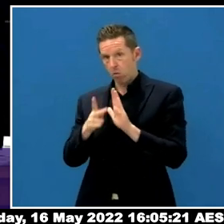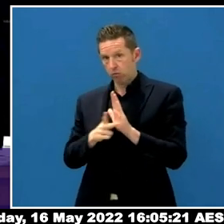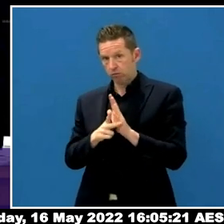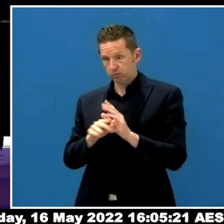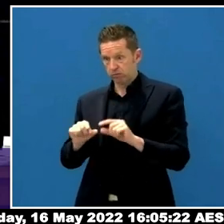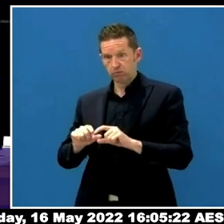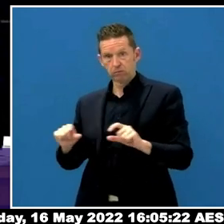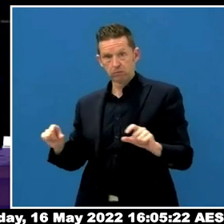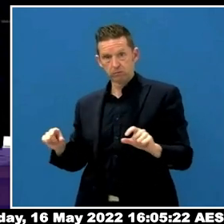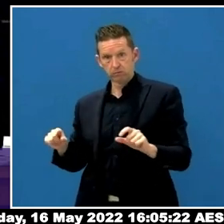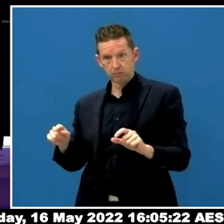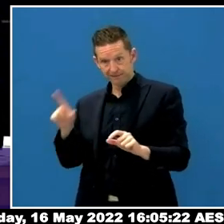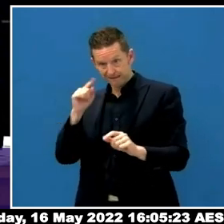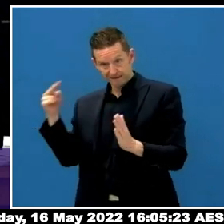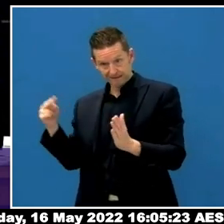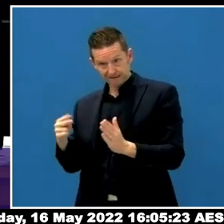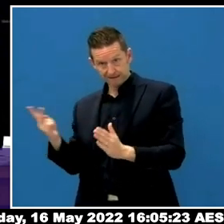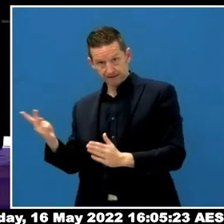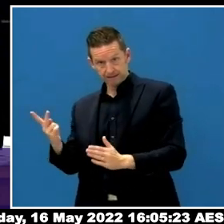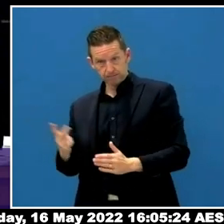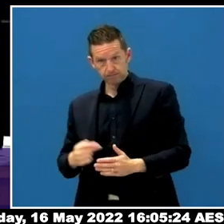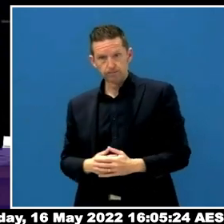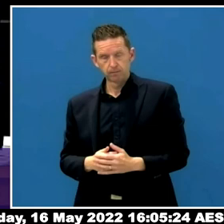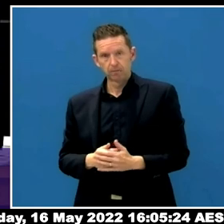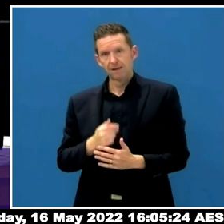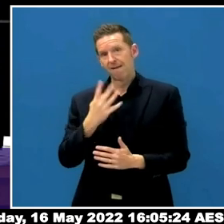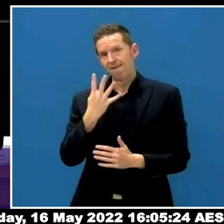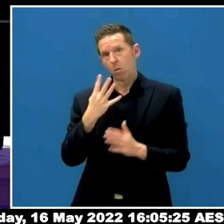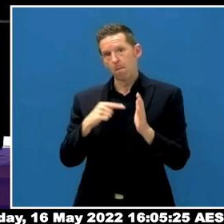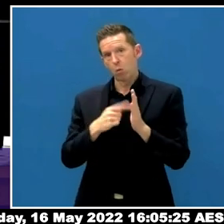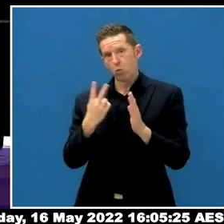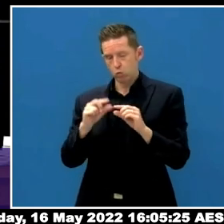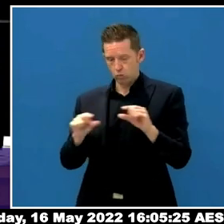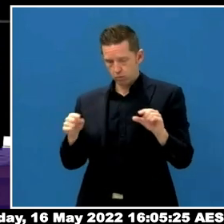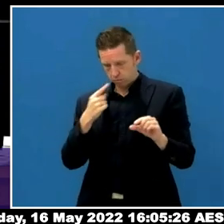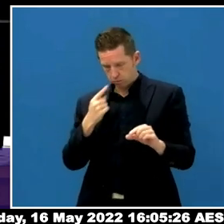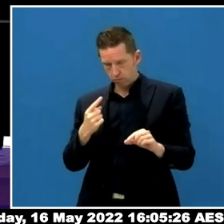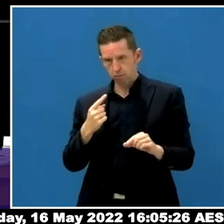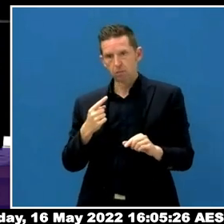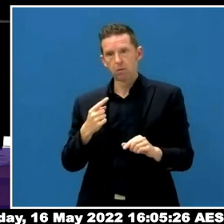Yes. MR FOGARTY: 4.2 it says: "We expect that everyone who is associated with Afford and is involved in providing